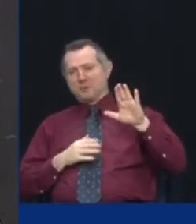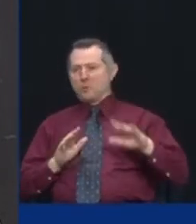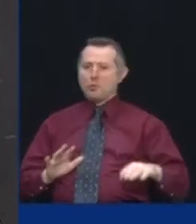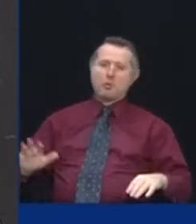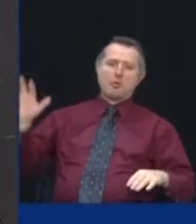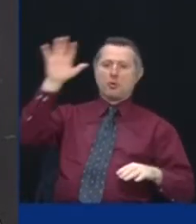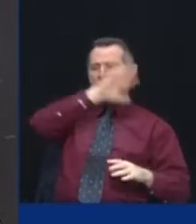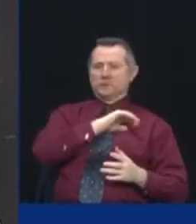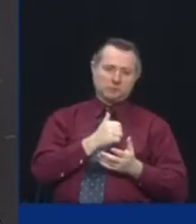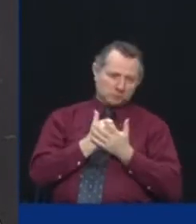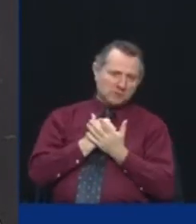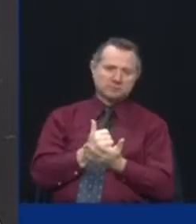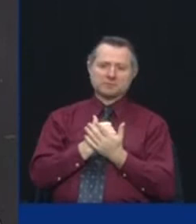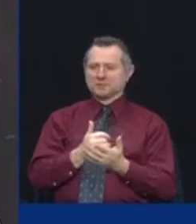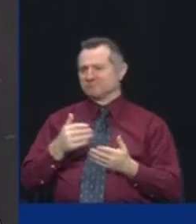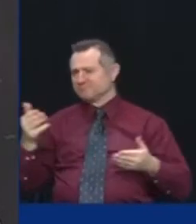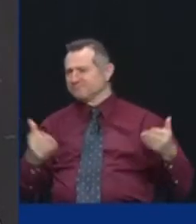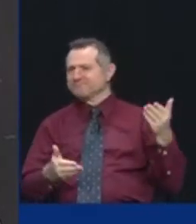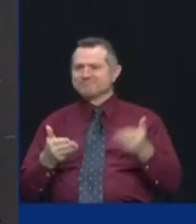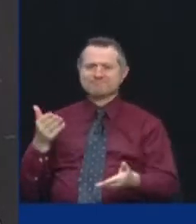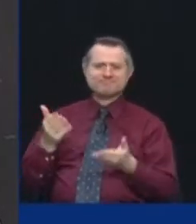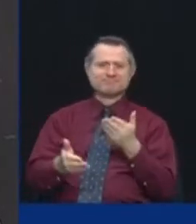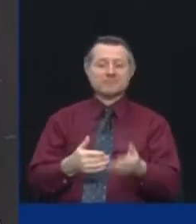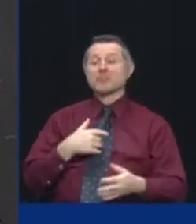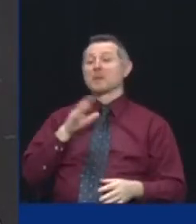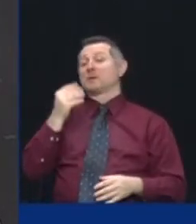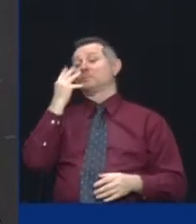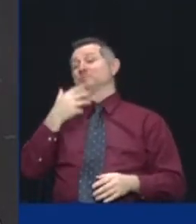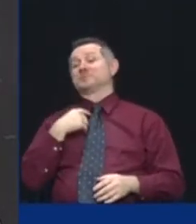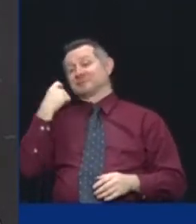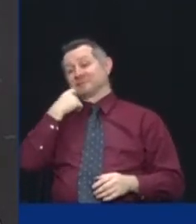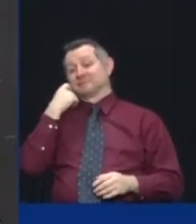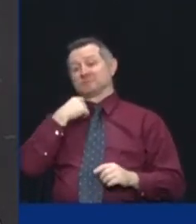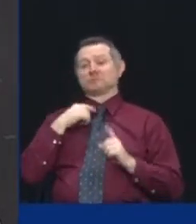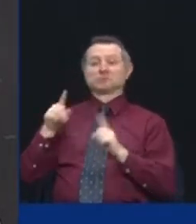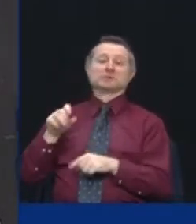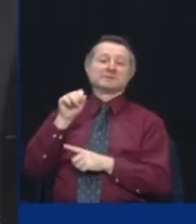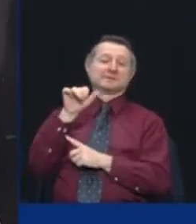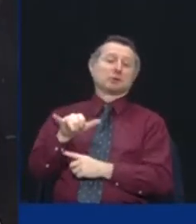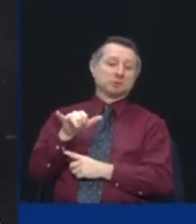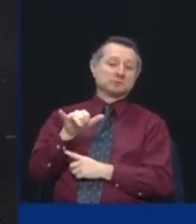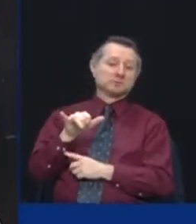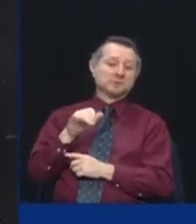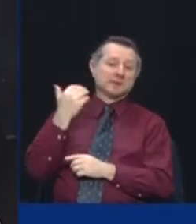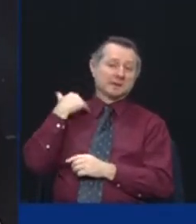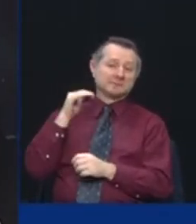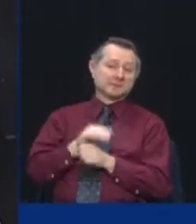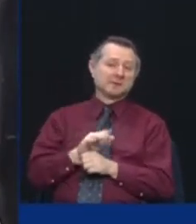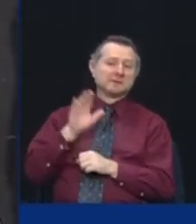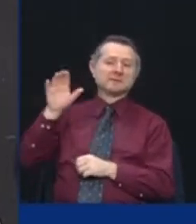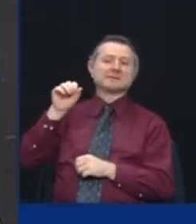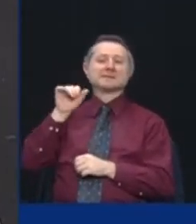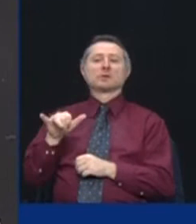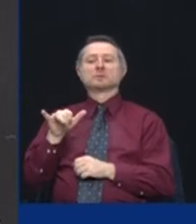KNOW, THE EFFORTS THAT ALL OF BASEBALL HAS MADE.